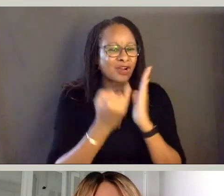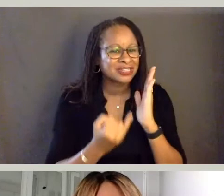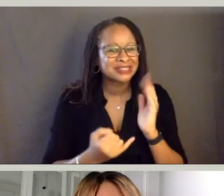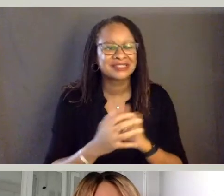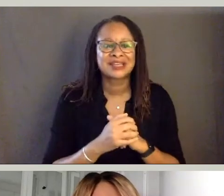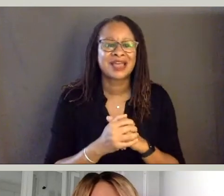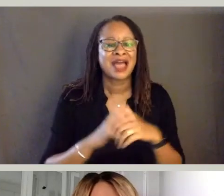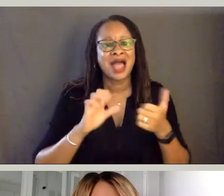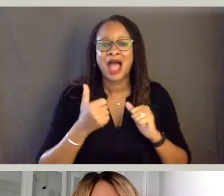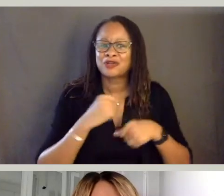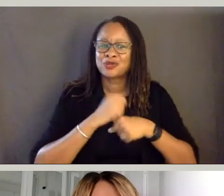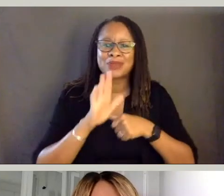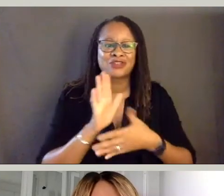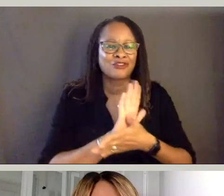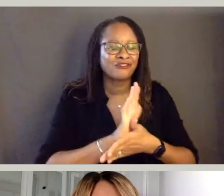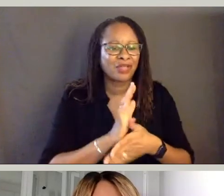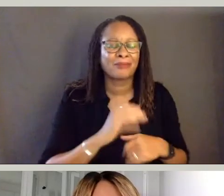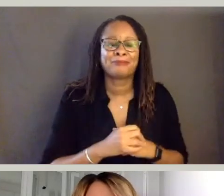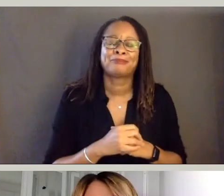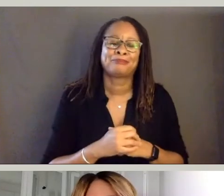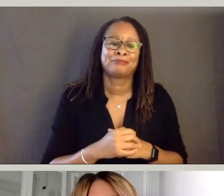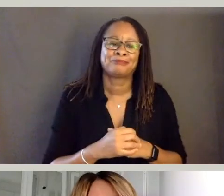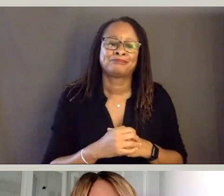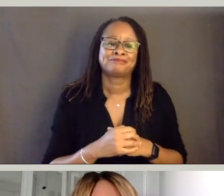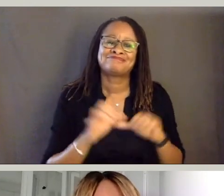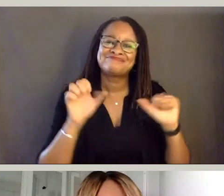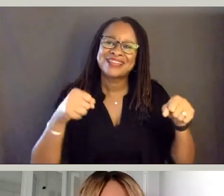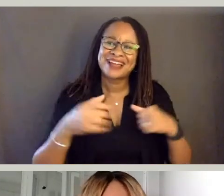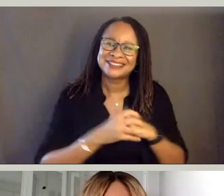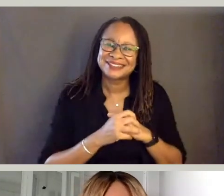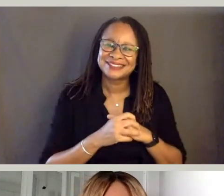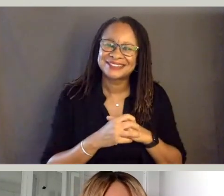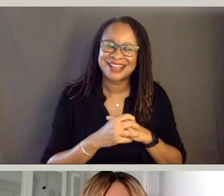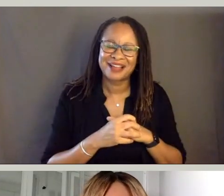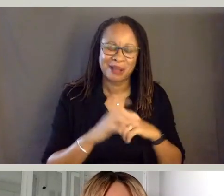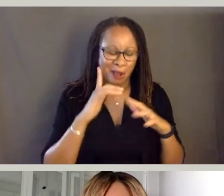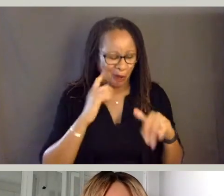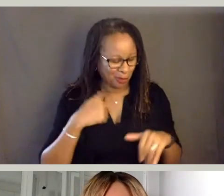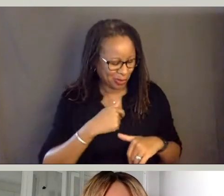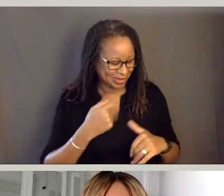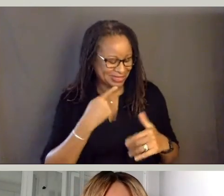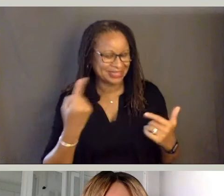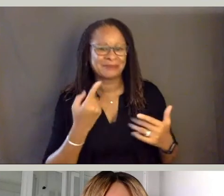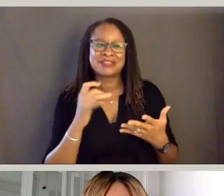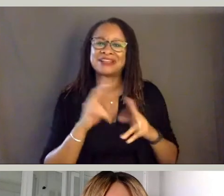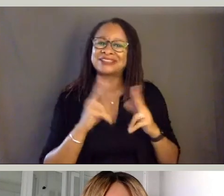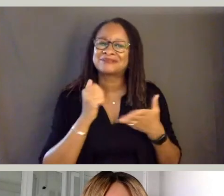how you make your films. Yeah, I hope we said something that is helpful for you today.